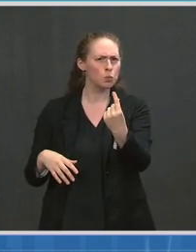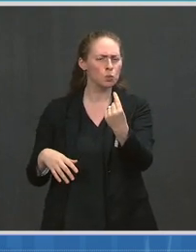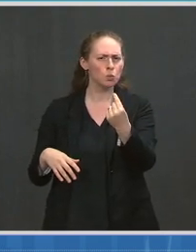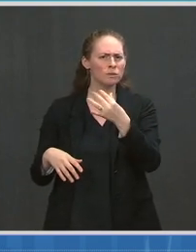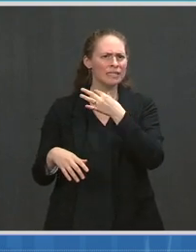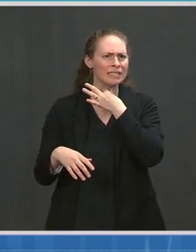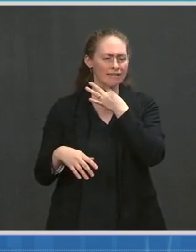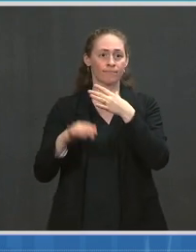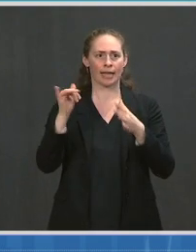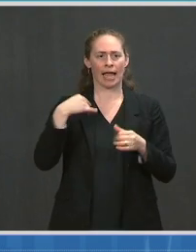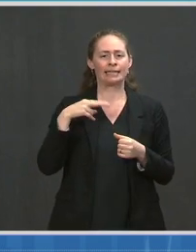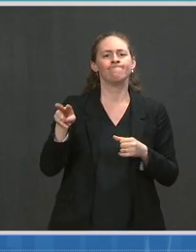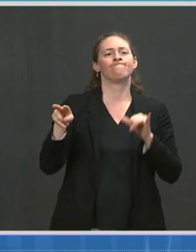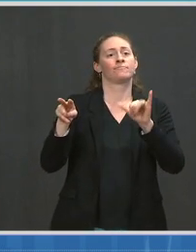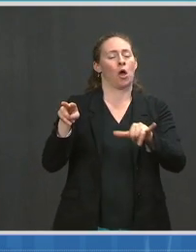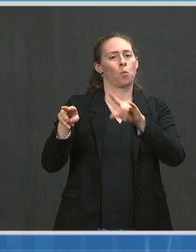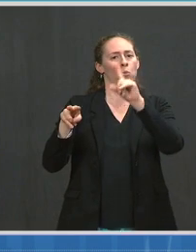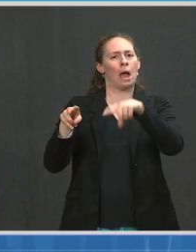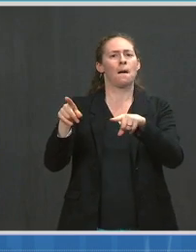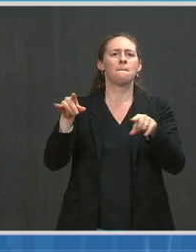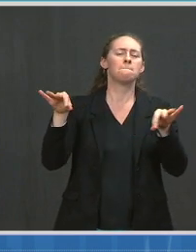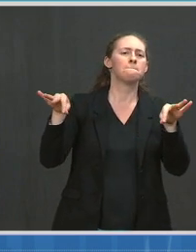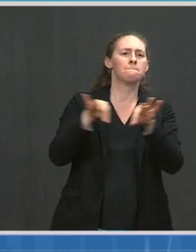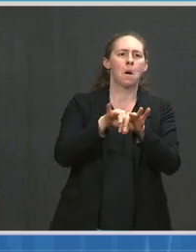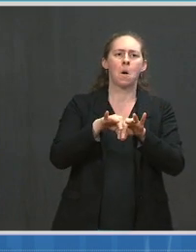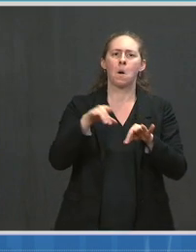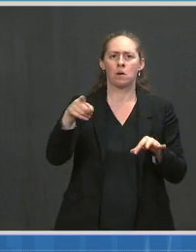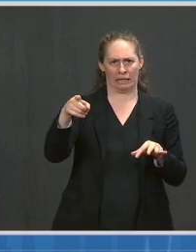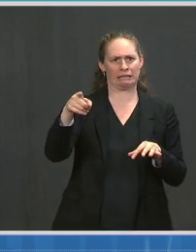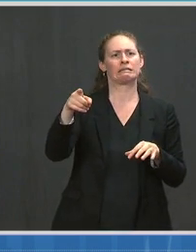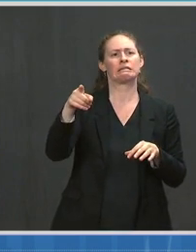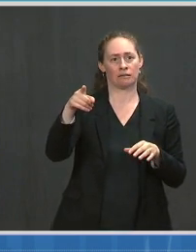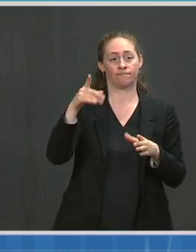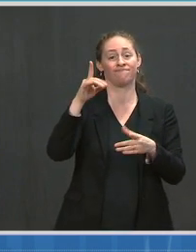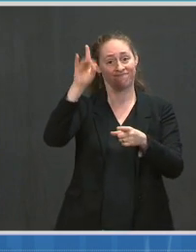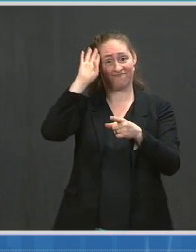because we know when people are vaccinated that the endpoint of the trial would show